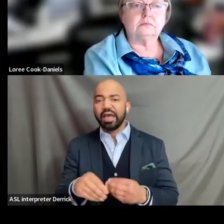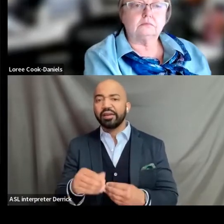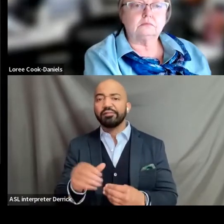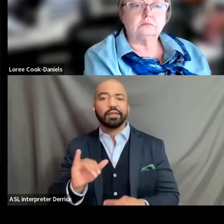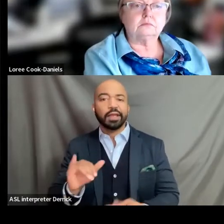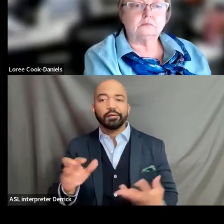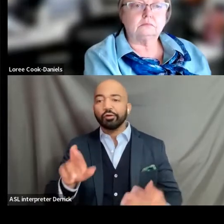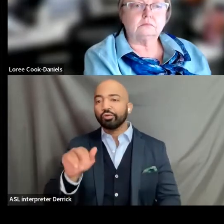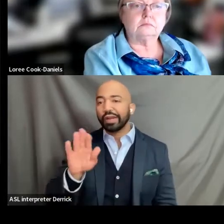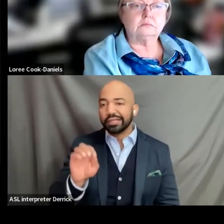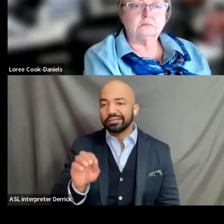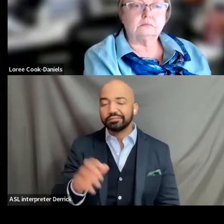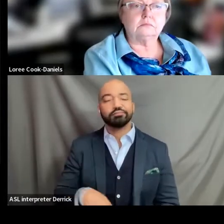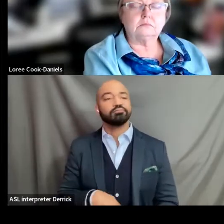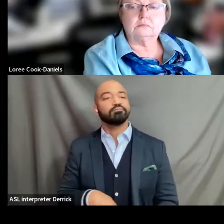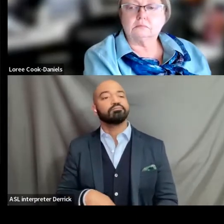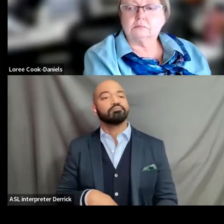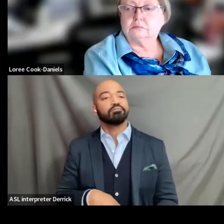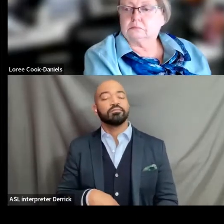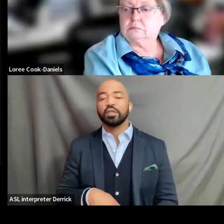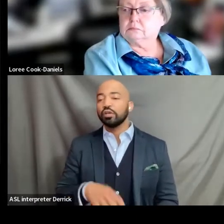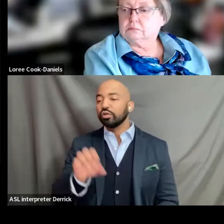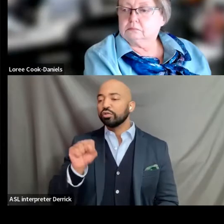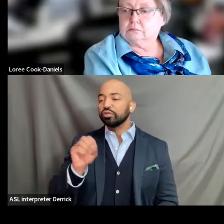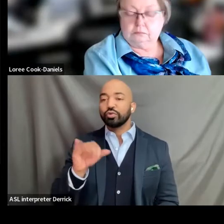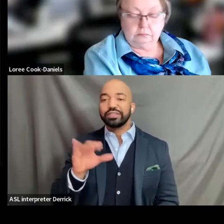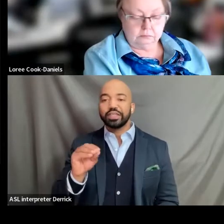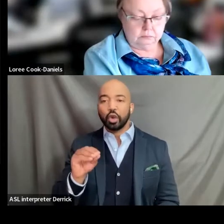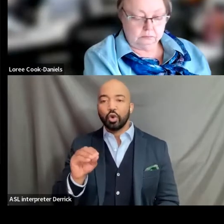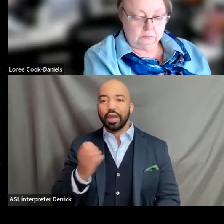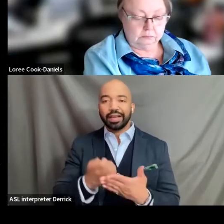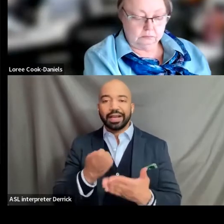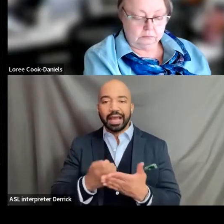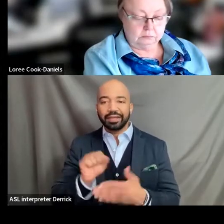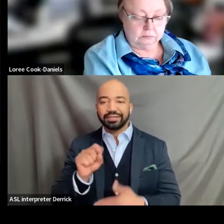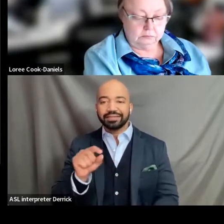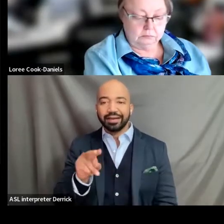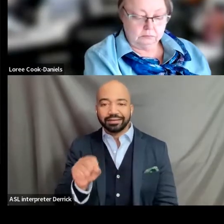or socioeconomic status or sexual orientation or religion